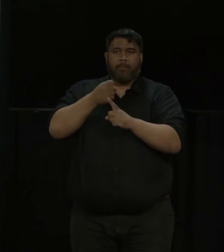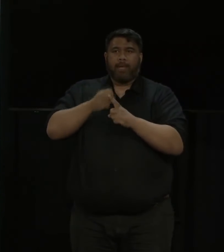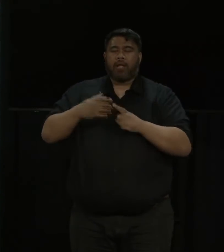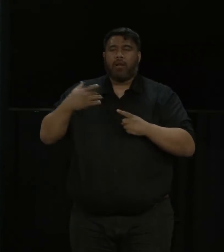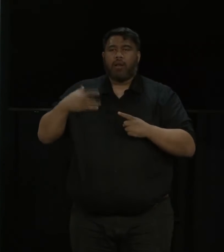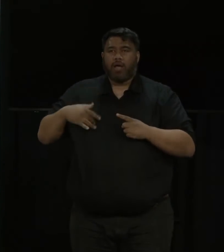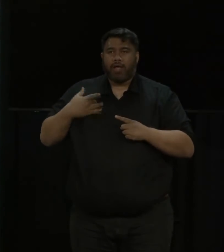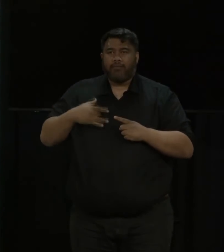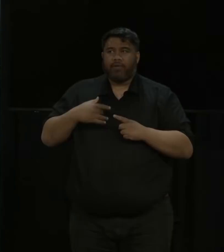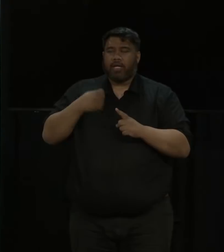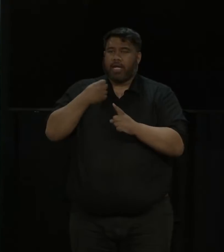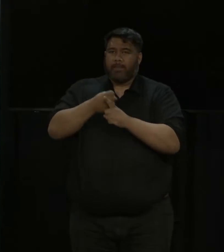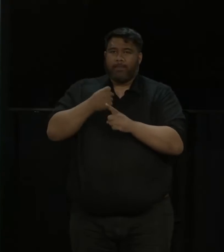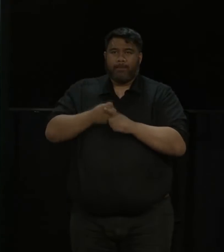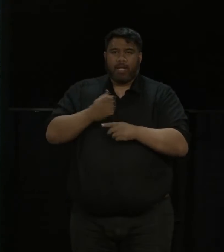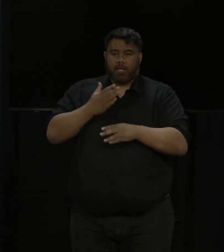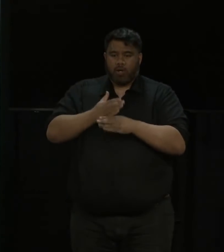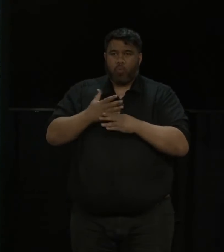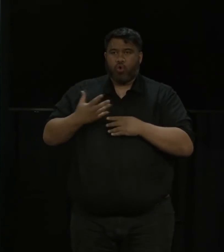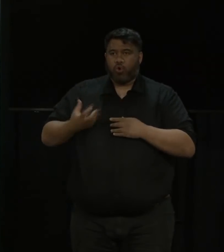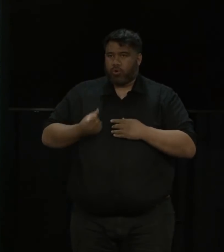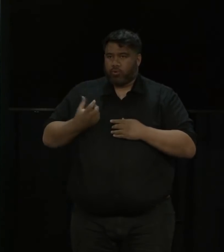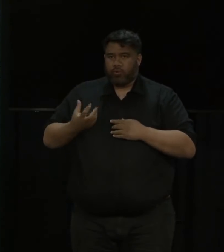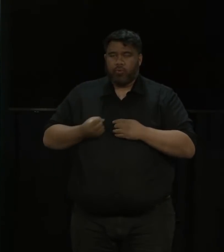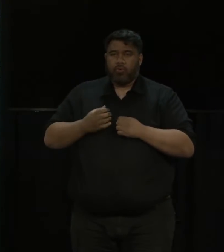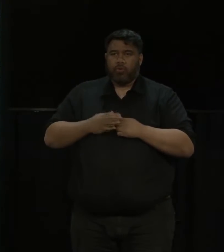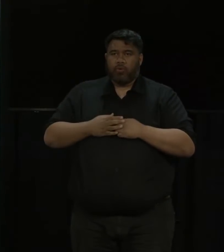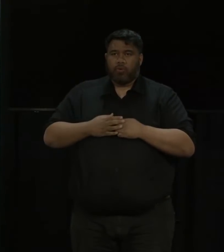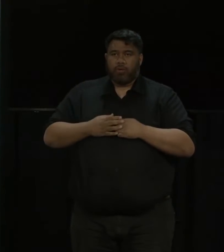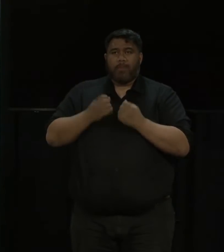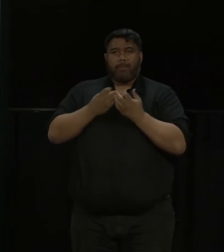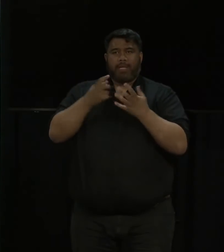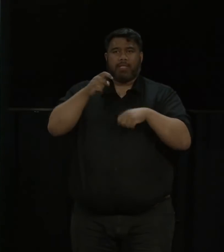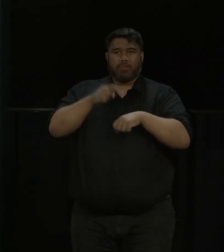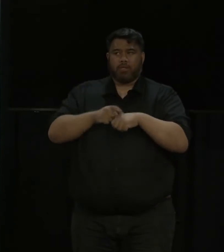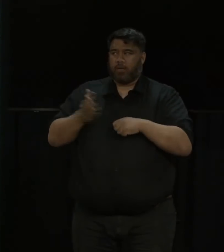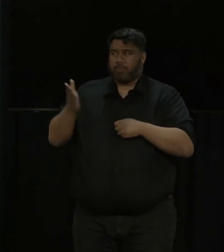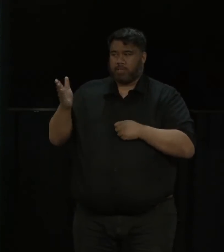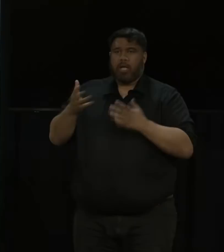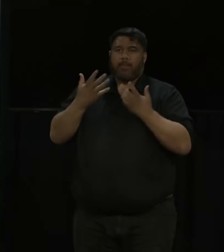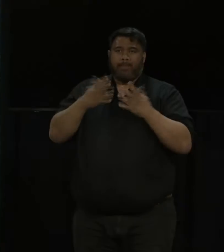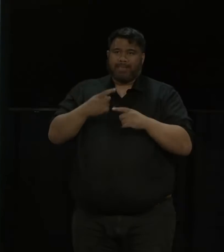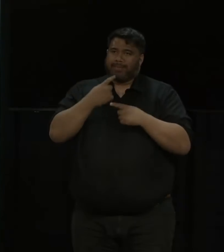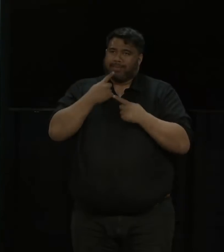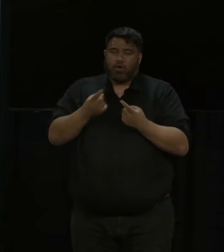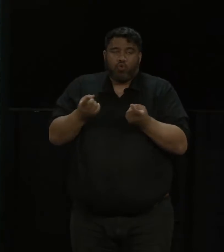prolonged period of times and we are acutely aware of the impact these restrictions have had on individuals' lives and